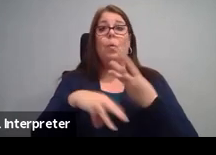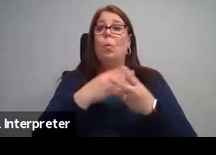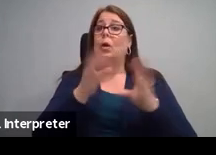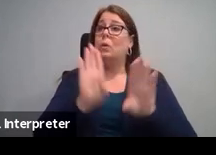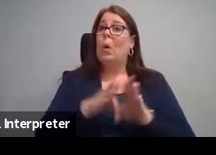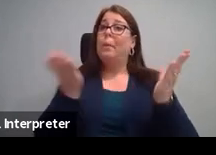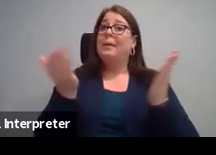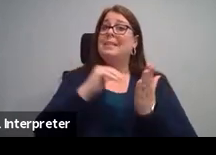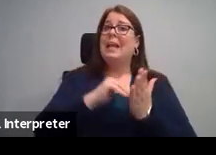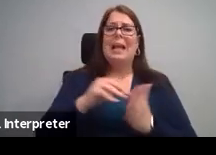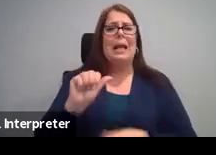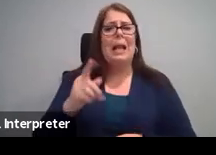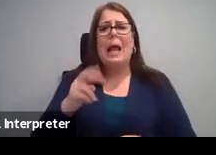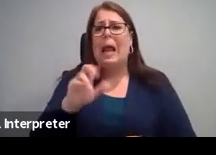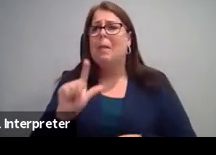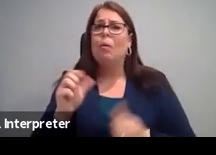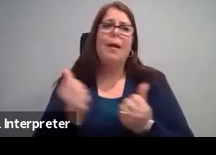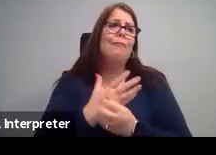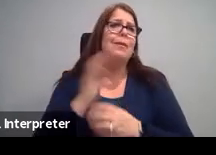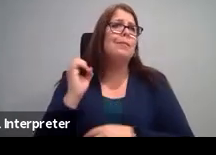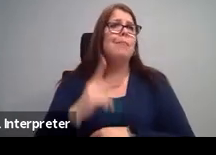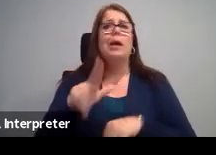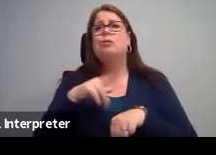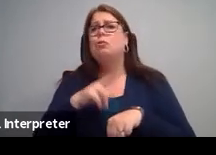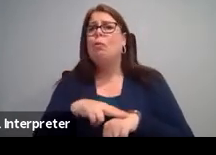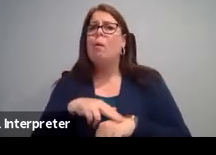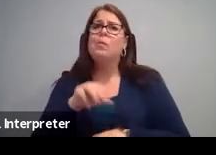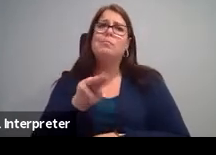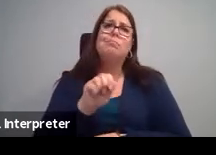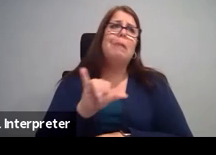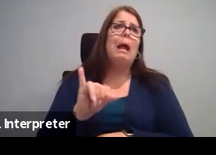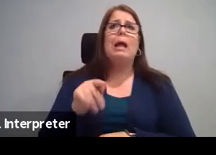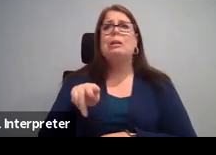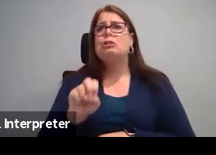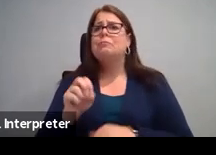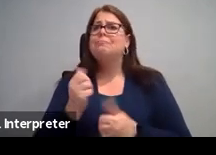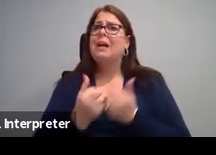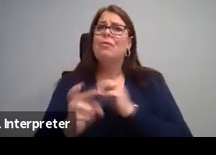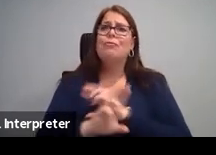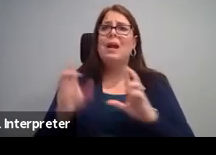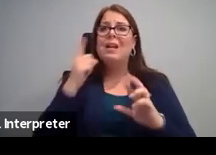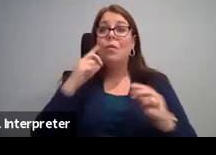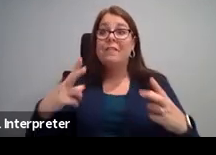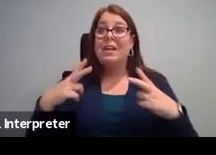Laurie Arnold: You know, July in August, that at that point. People would be ready for their vacations and so forth. So we were really trying to capitalize on